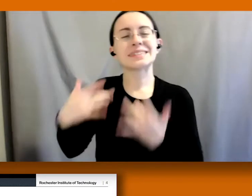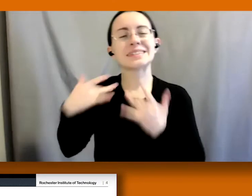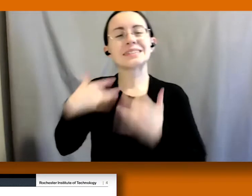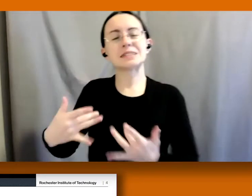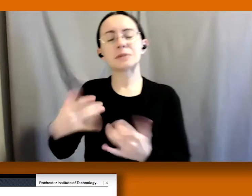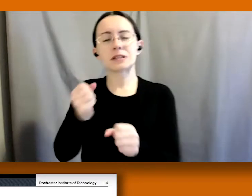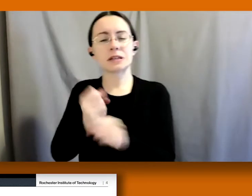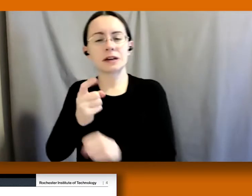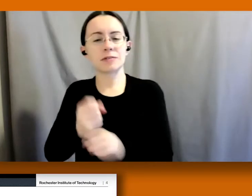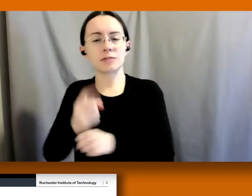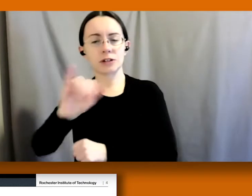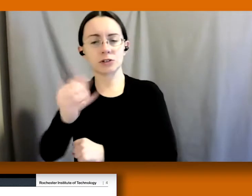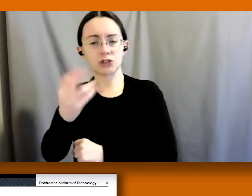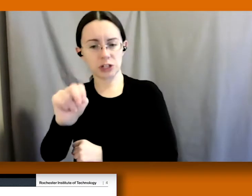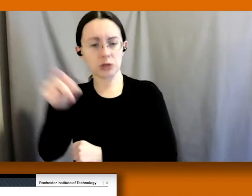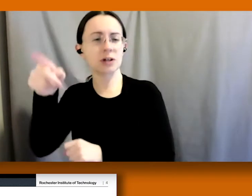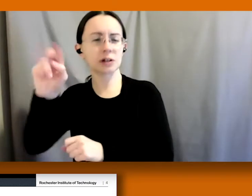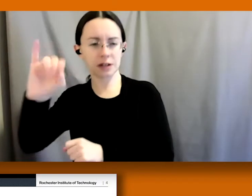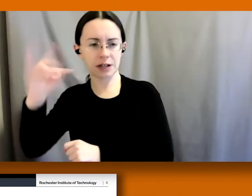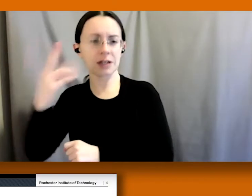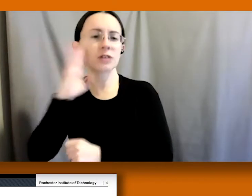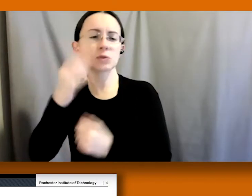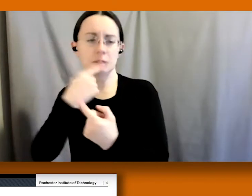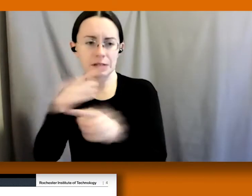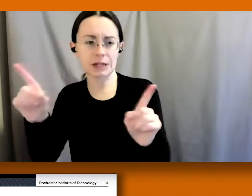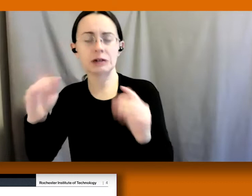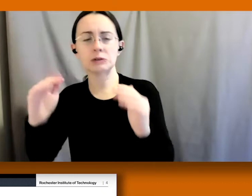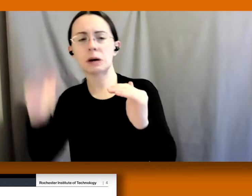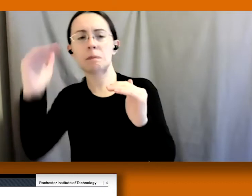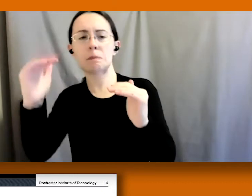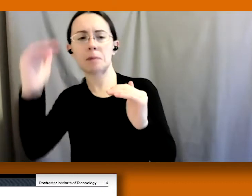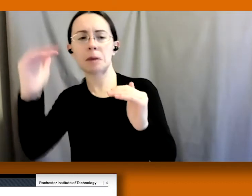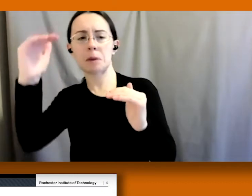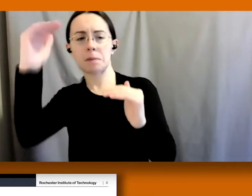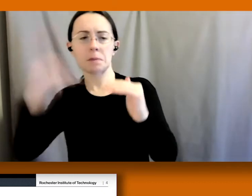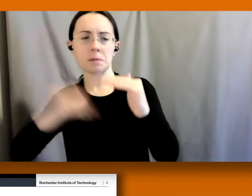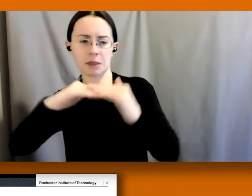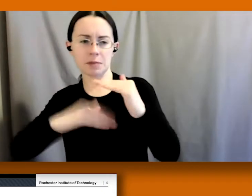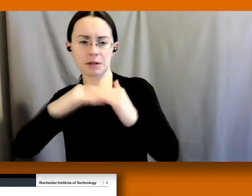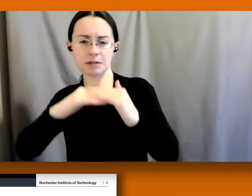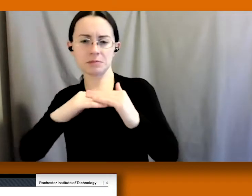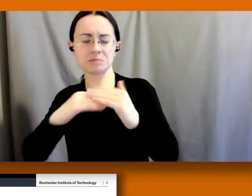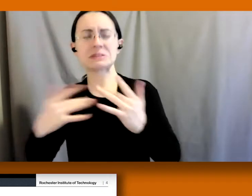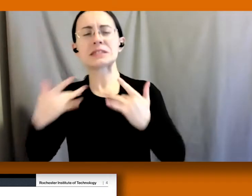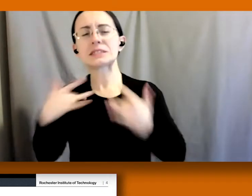NIH announces a new limit, um, which usually has about a 3% increase.